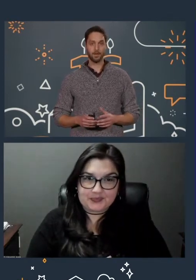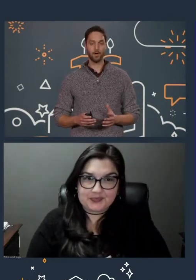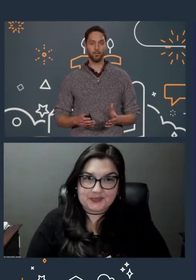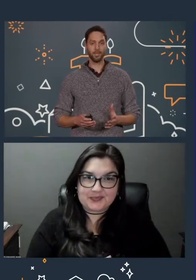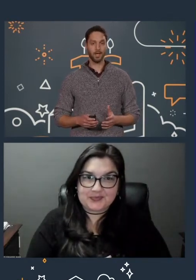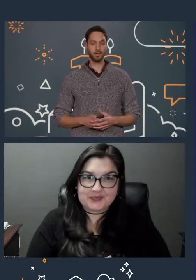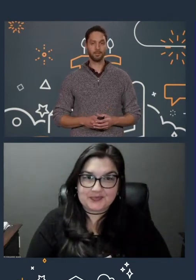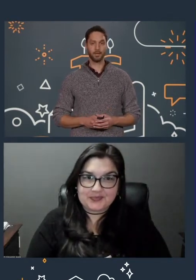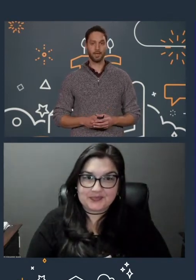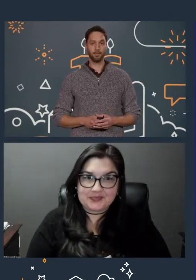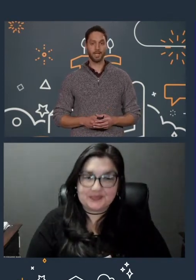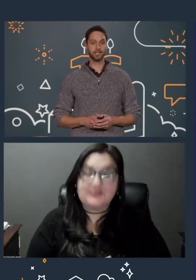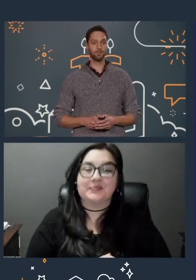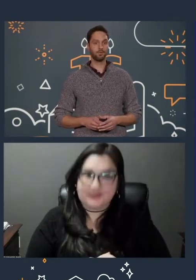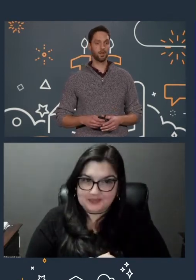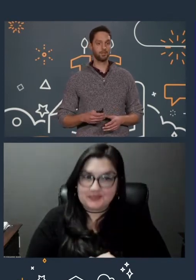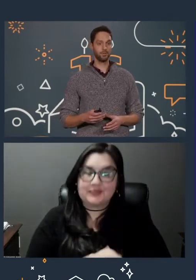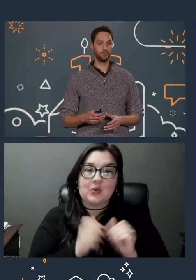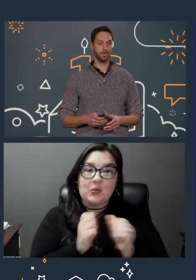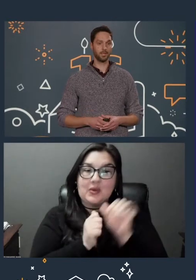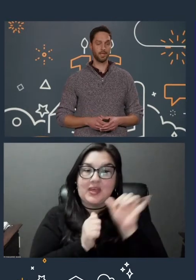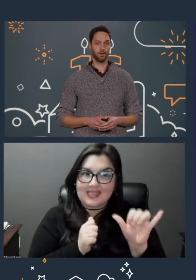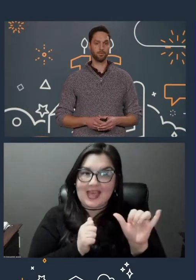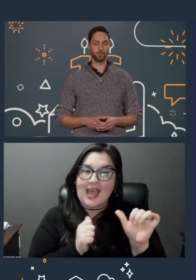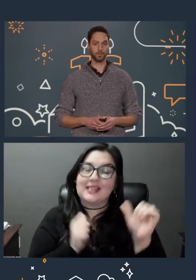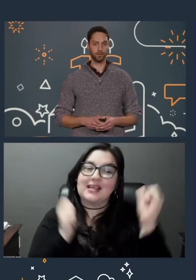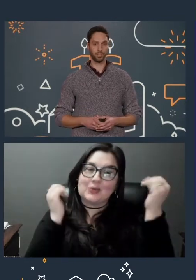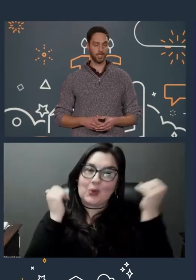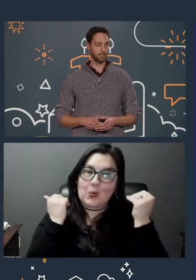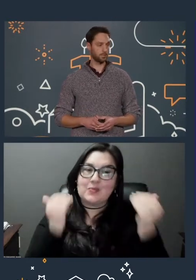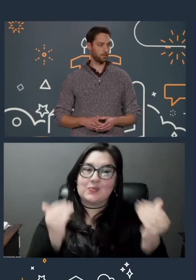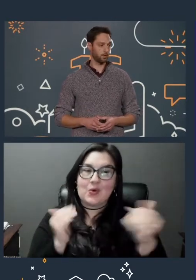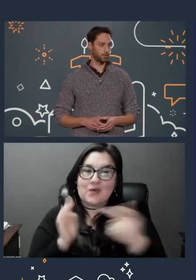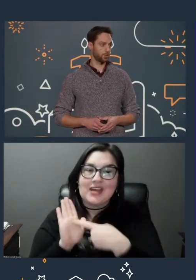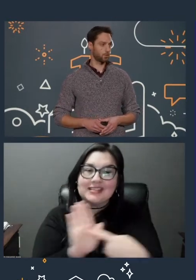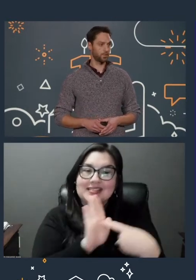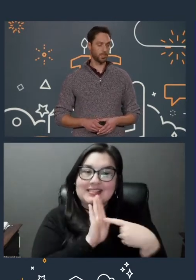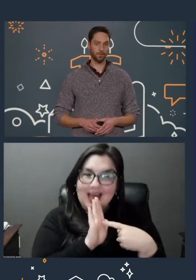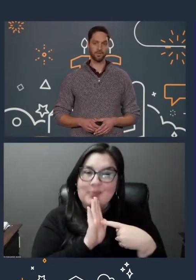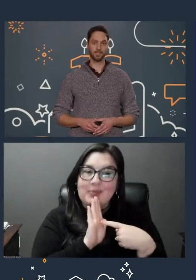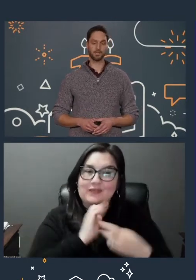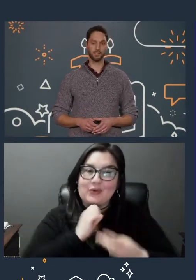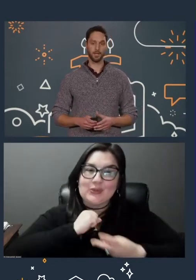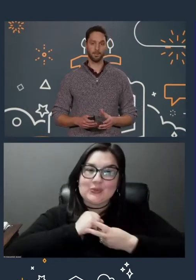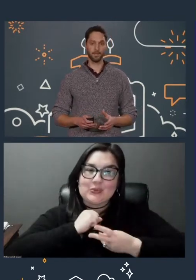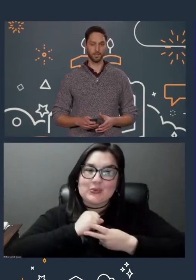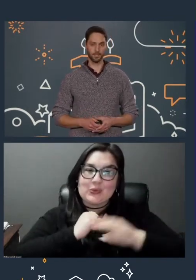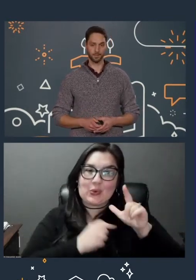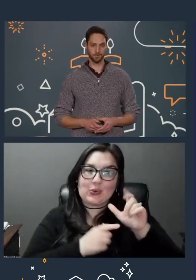Okay, with that, let's move on to a demo for Storage Lens where I'll show you some of its capabilities.